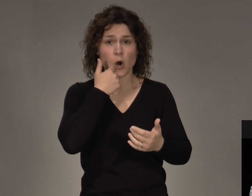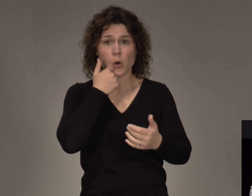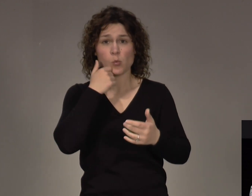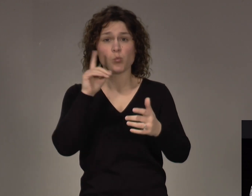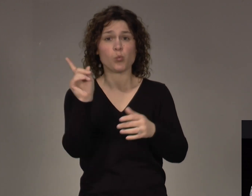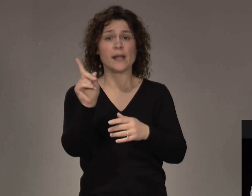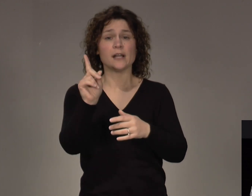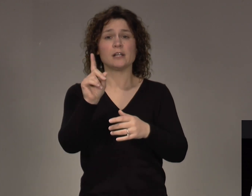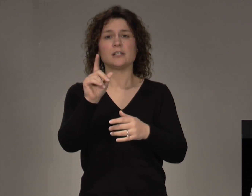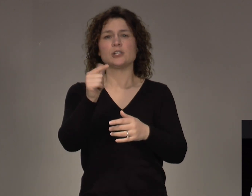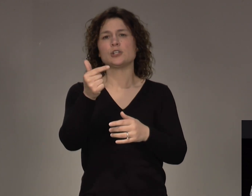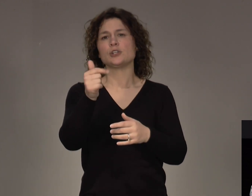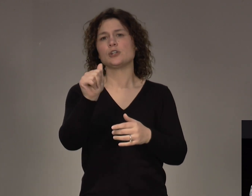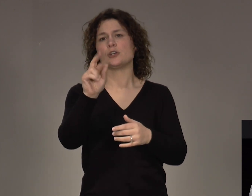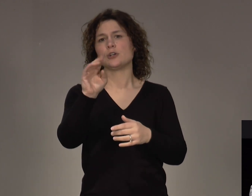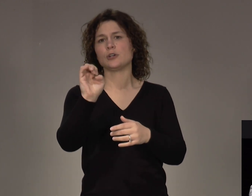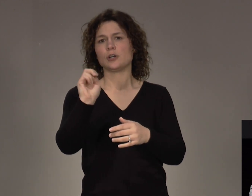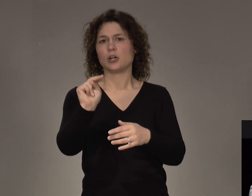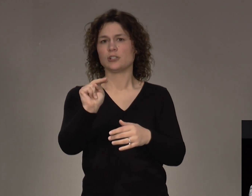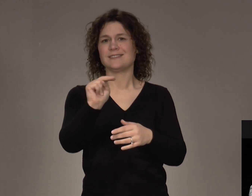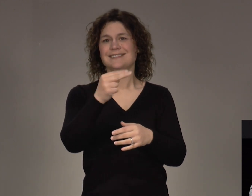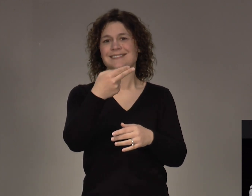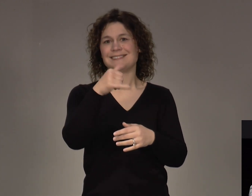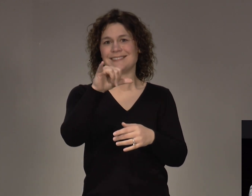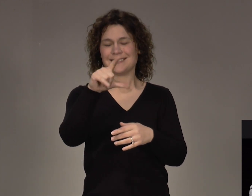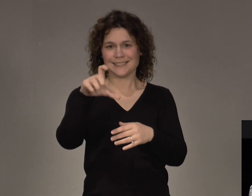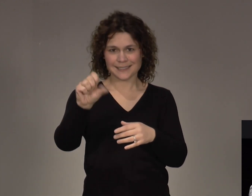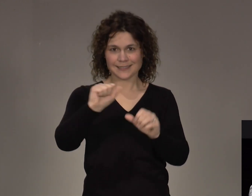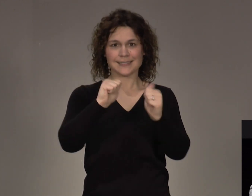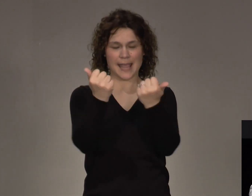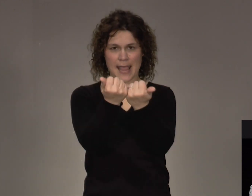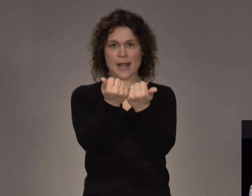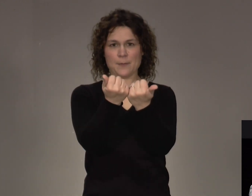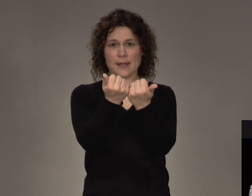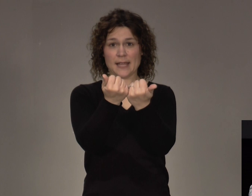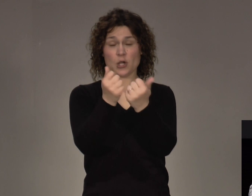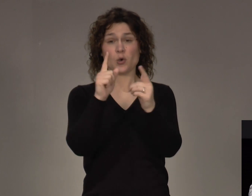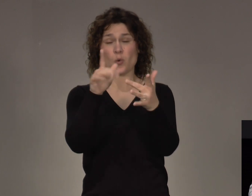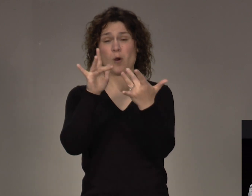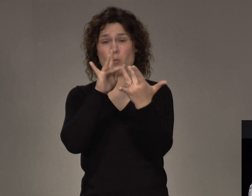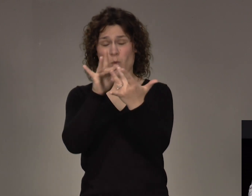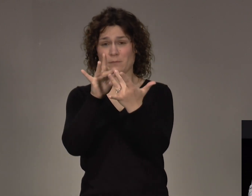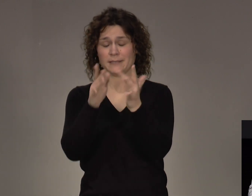you to go to our website and sign up there to volunteer Monday morning--